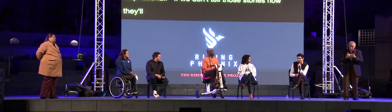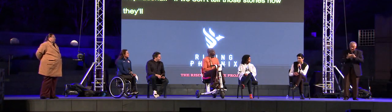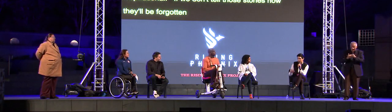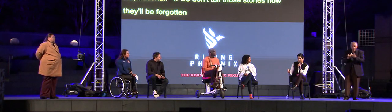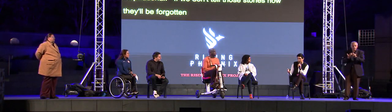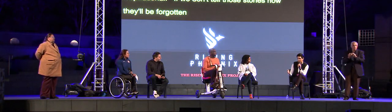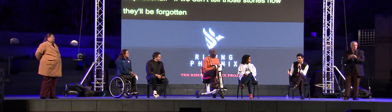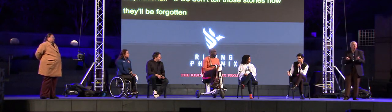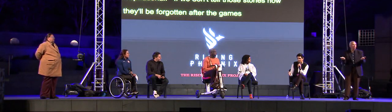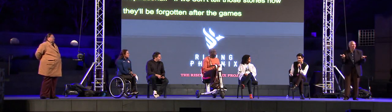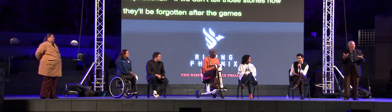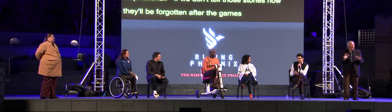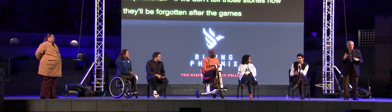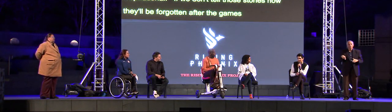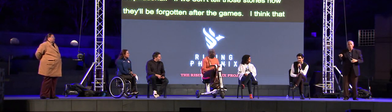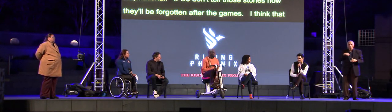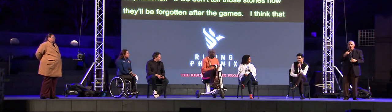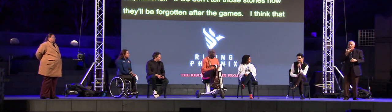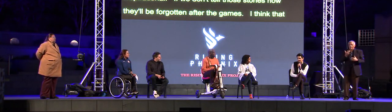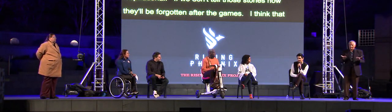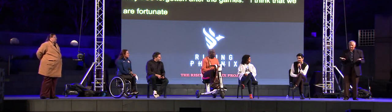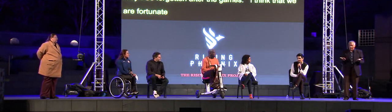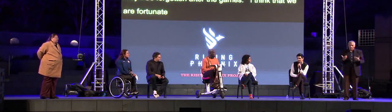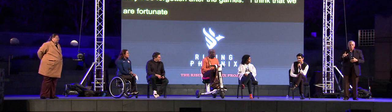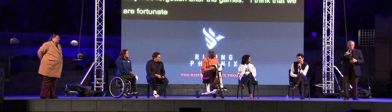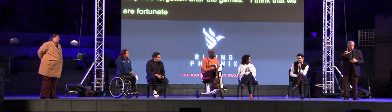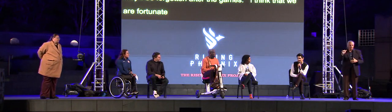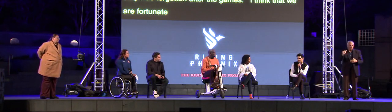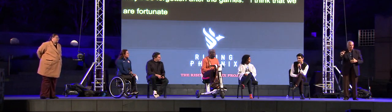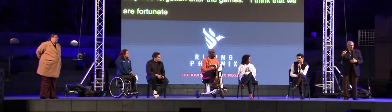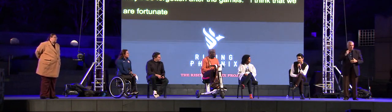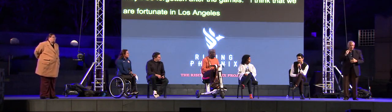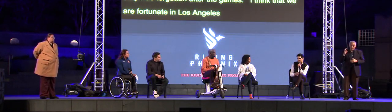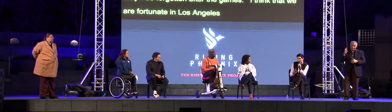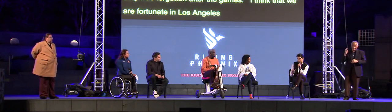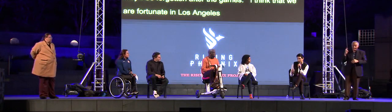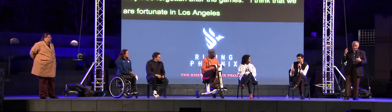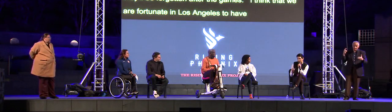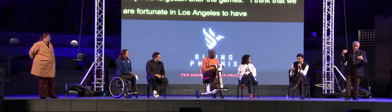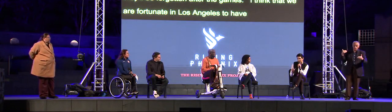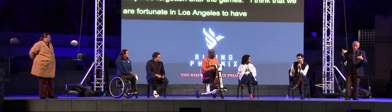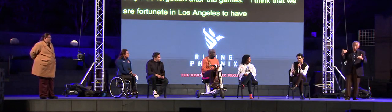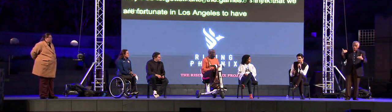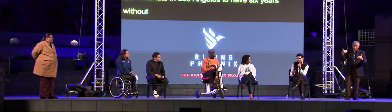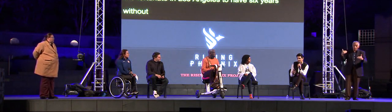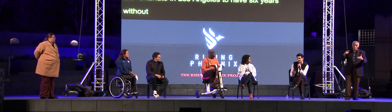And I think we are fortunate in Los Angeles to have six years without real infrastructure